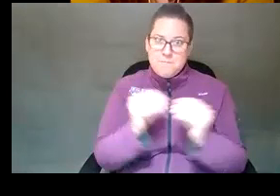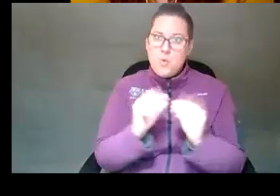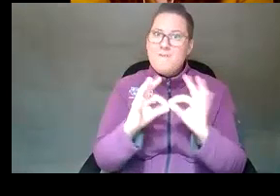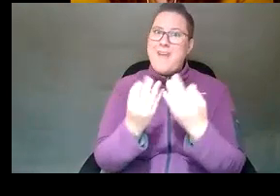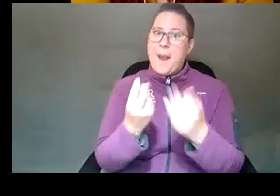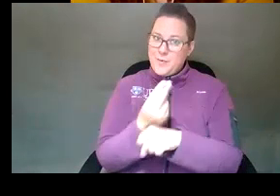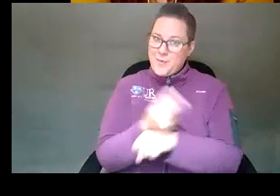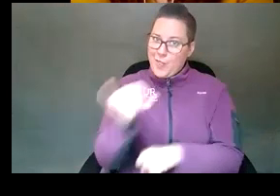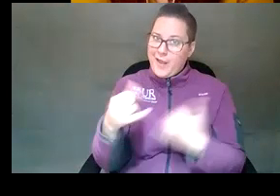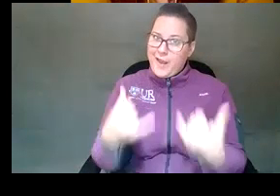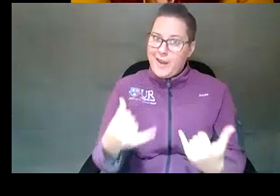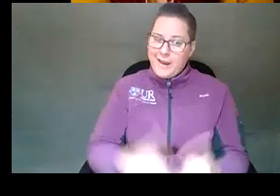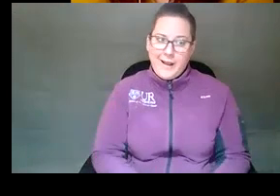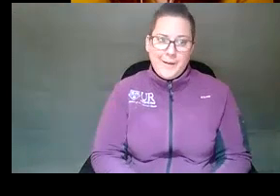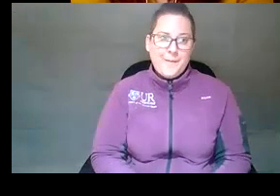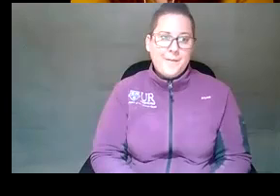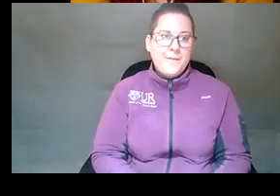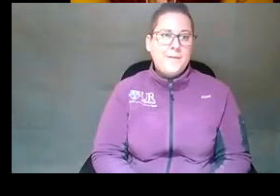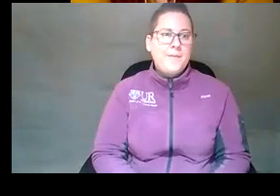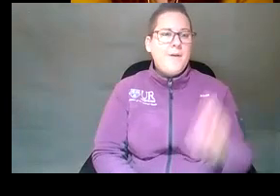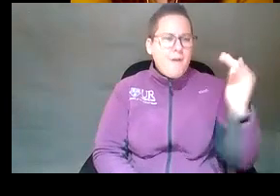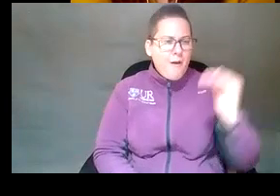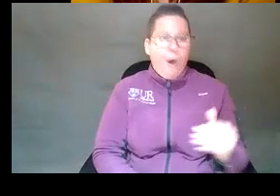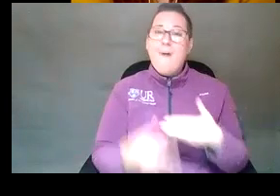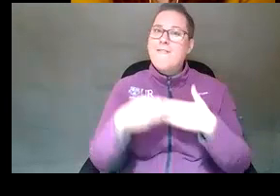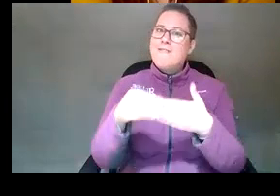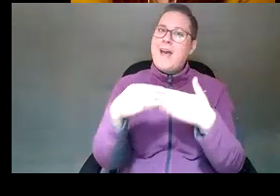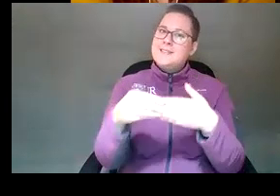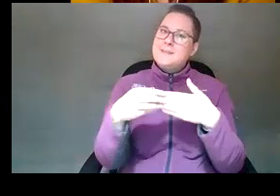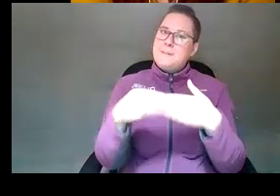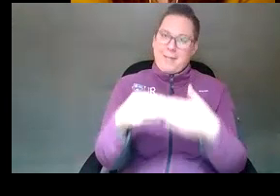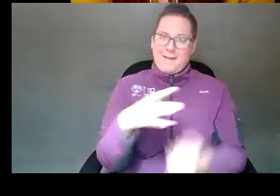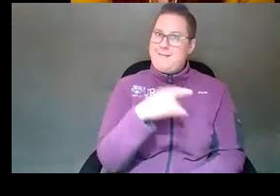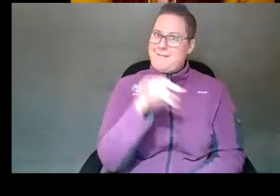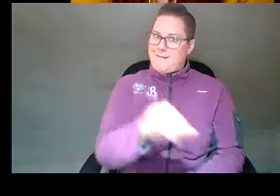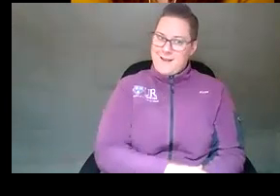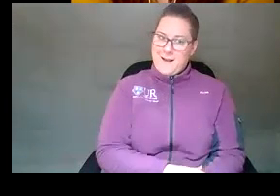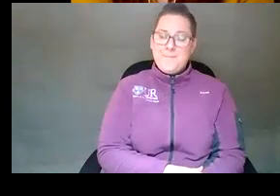and I also like this idea about flexibility so you know being over telehealth really provides